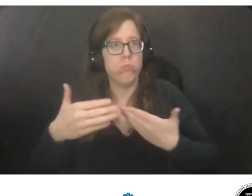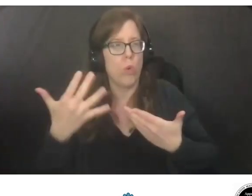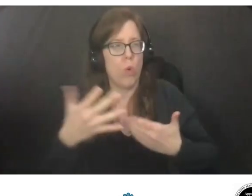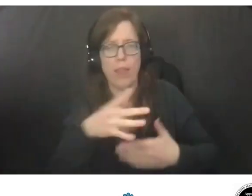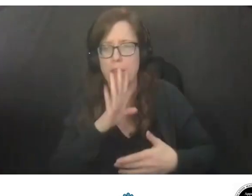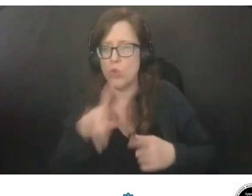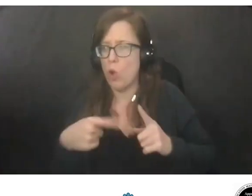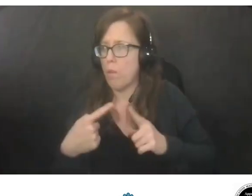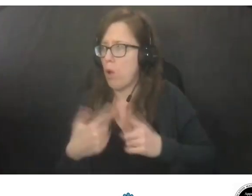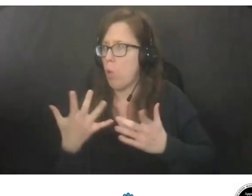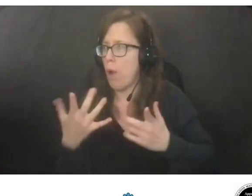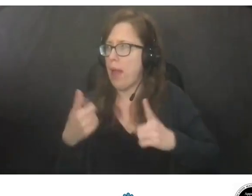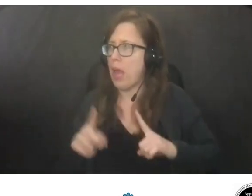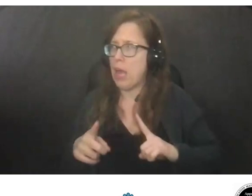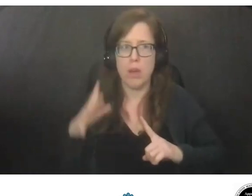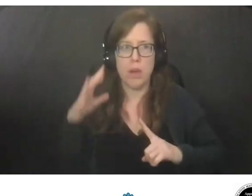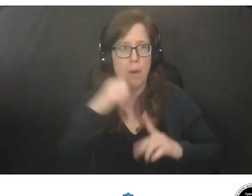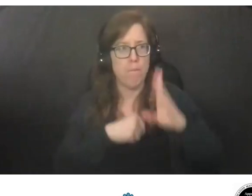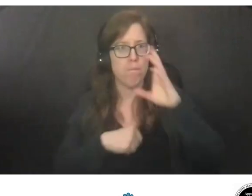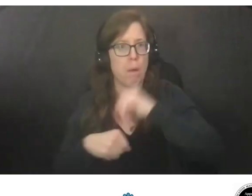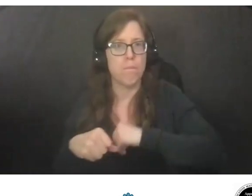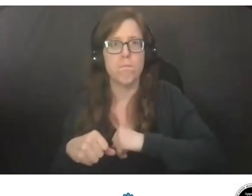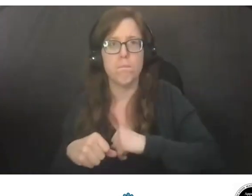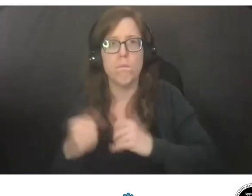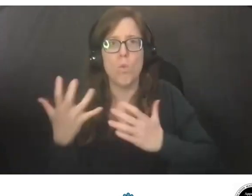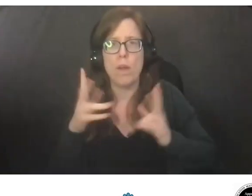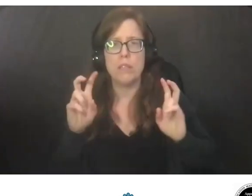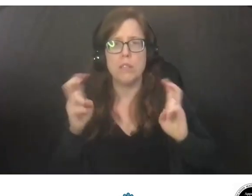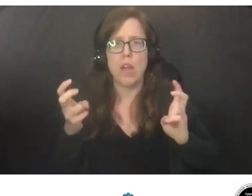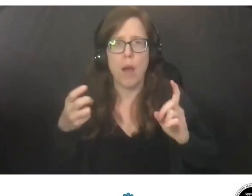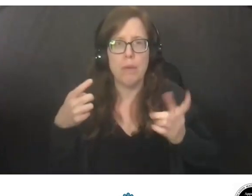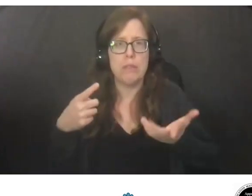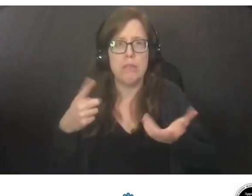"What are they talking about? What happened? What...what is the topic here?"